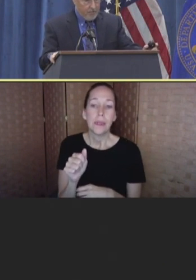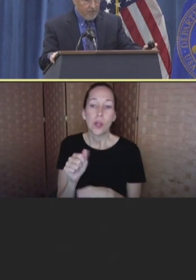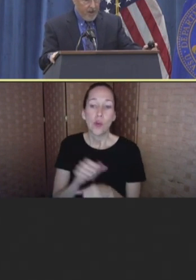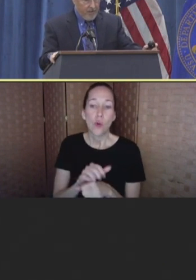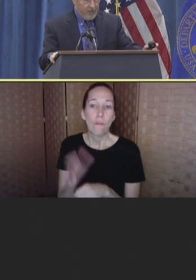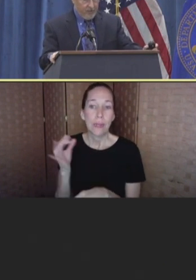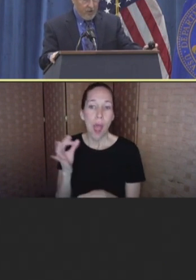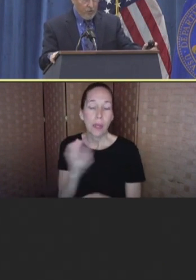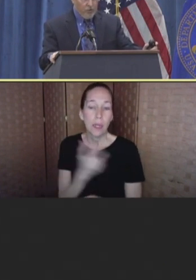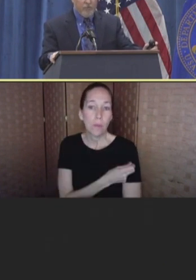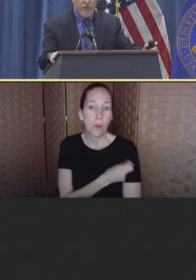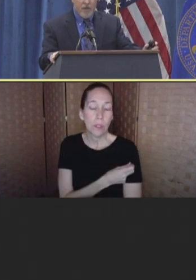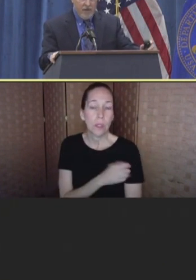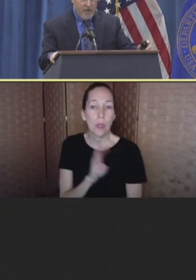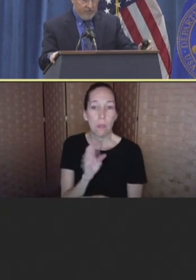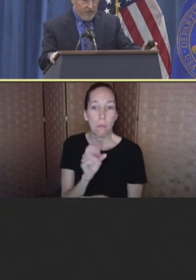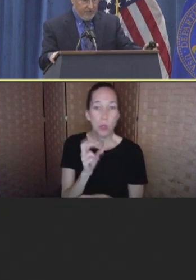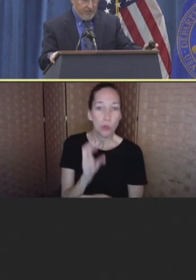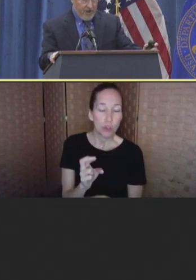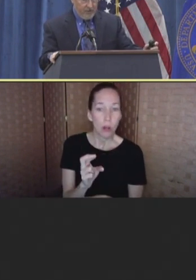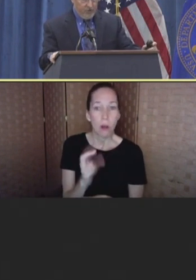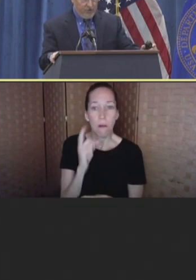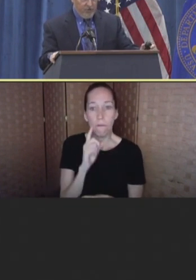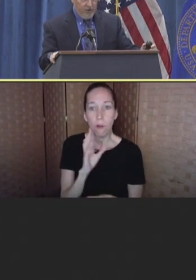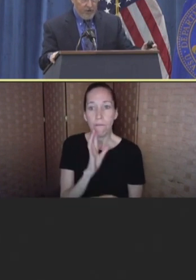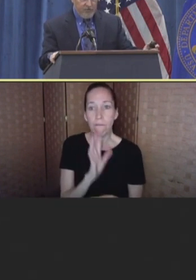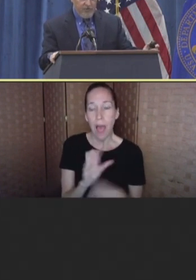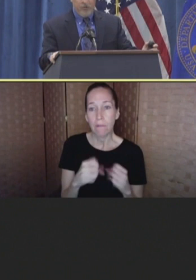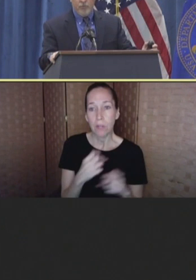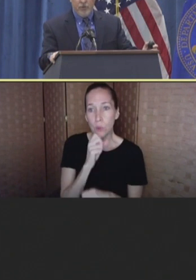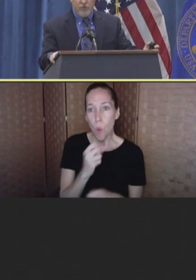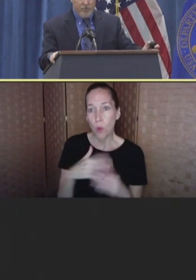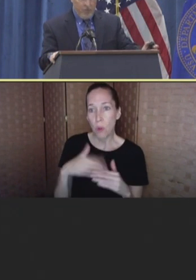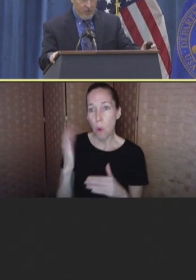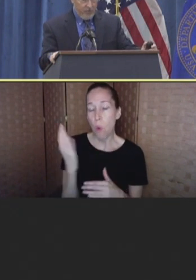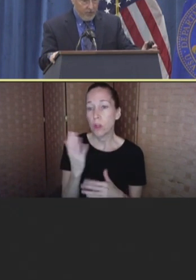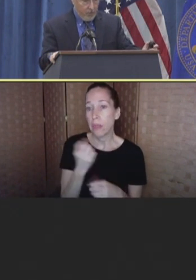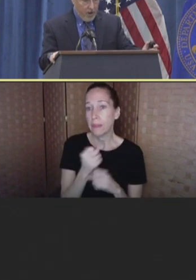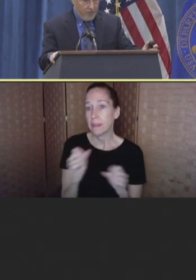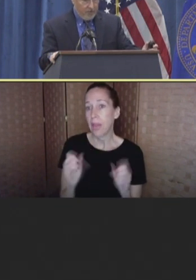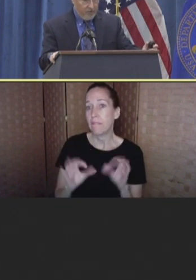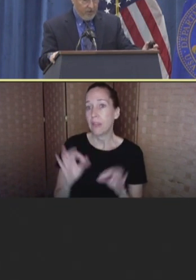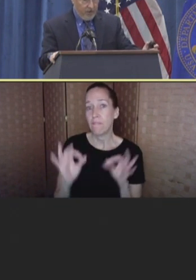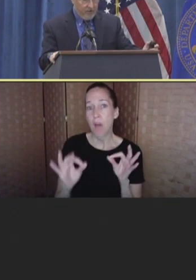five years and older, safety findings are generally consistent with those observed for the primary series.